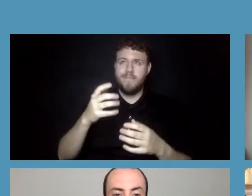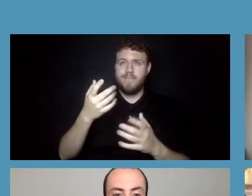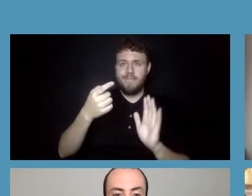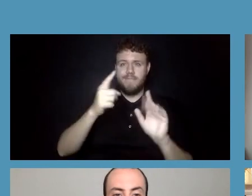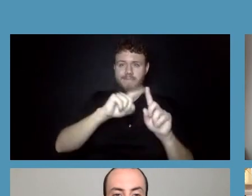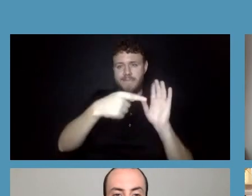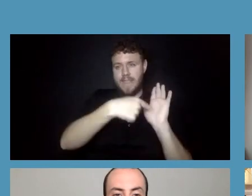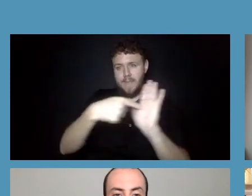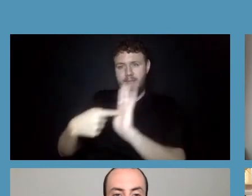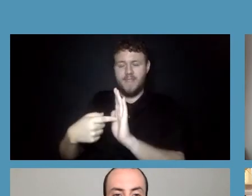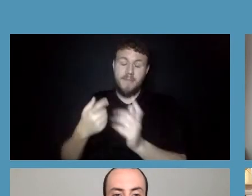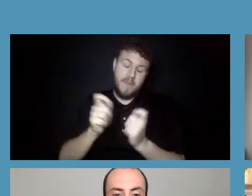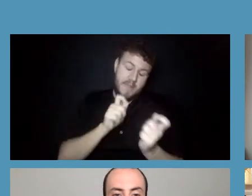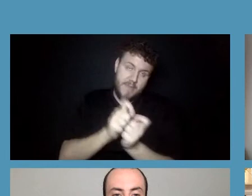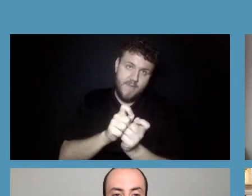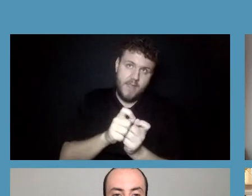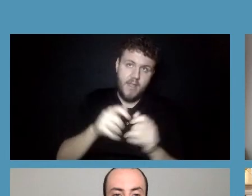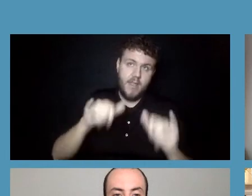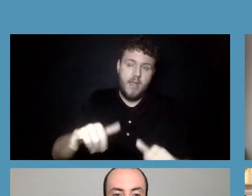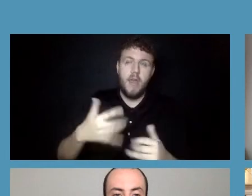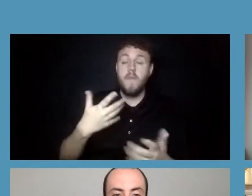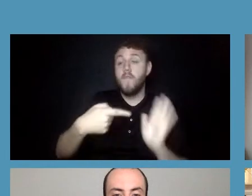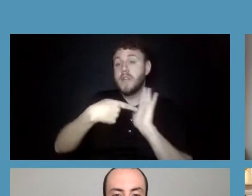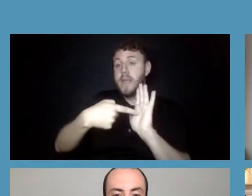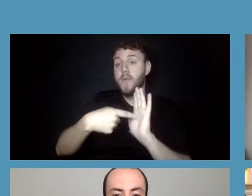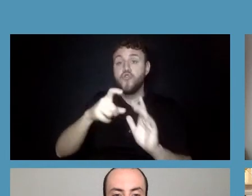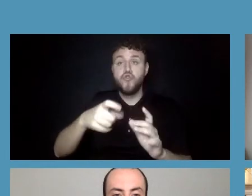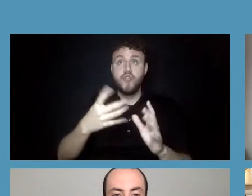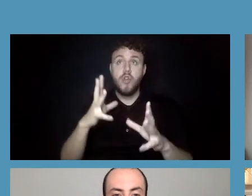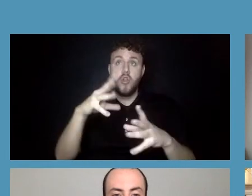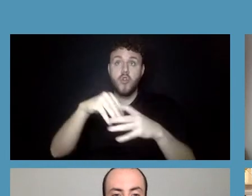then even more specific it says for example, should they include the type, medium, time